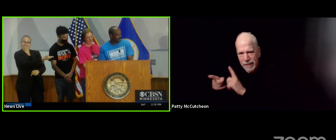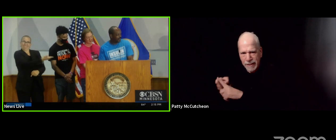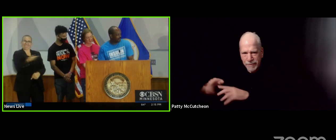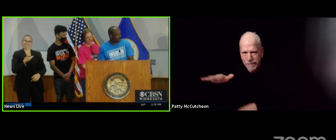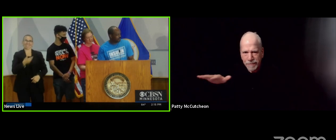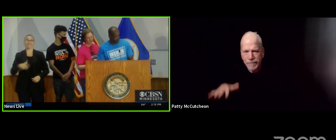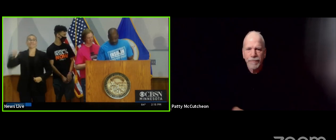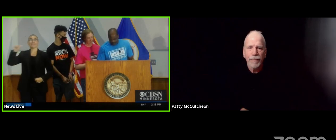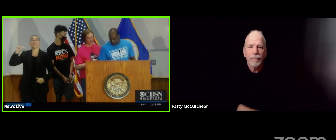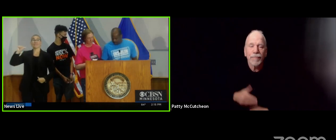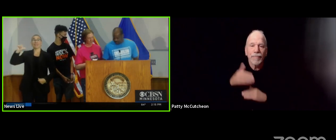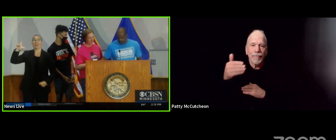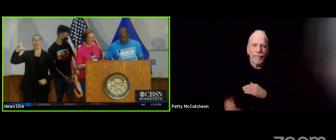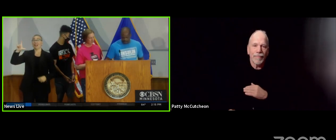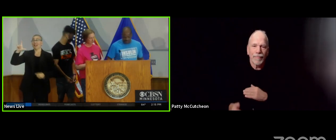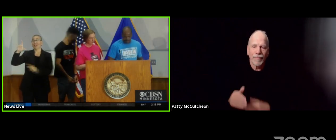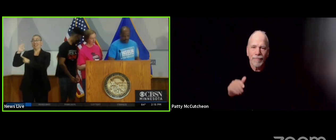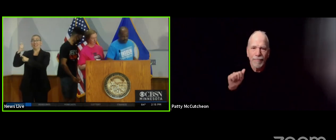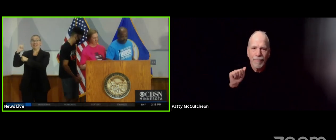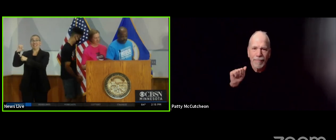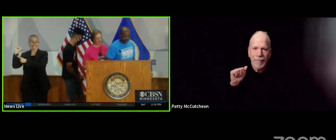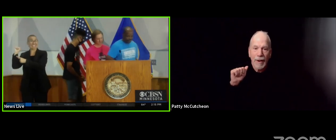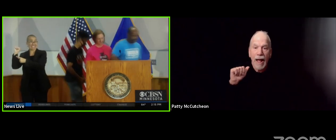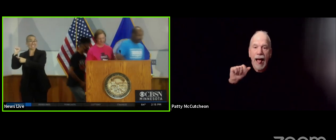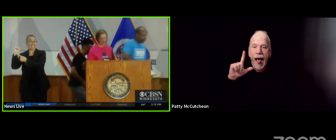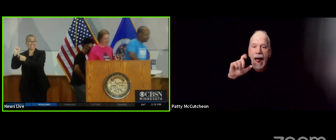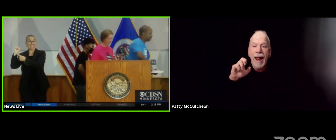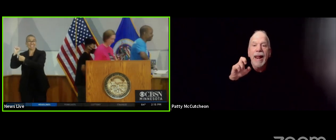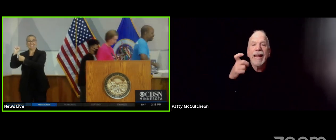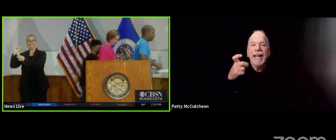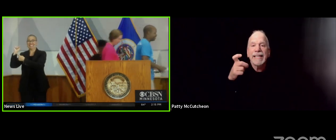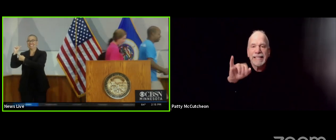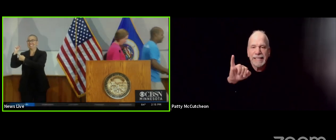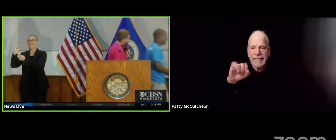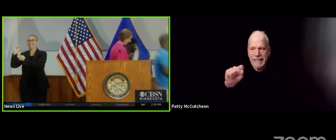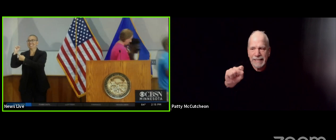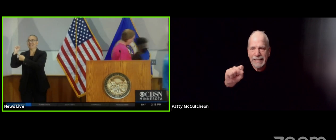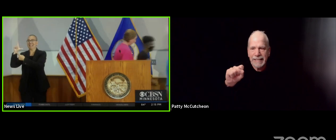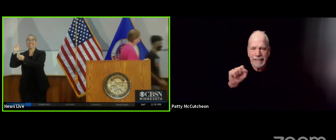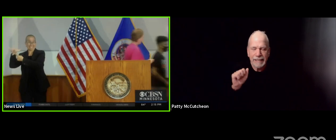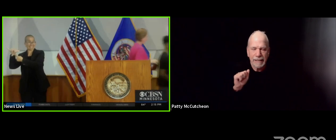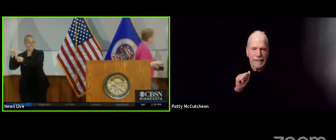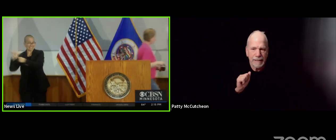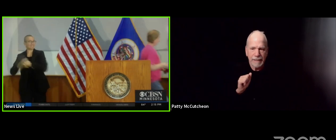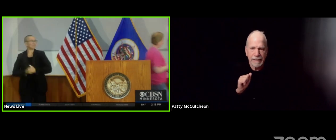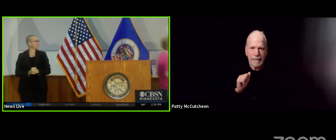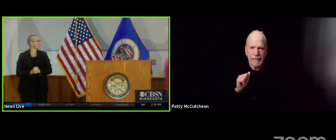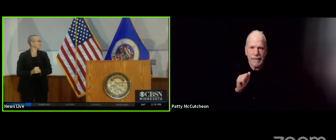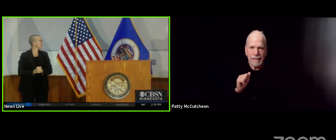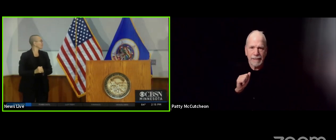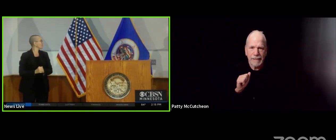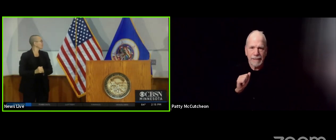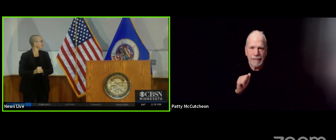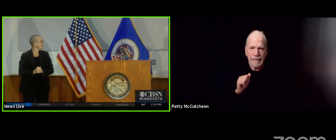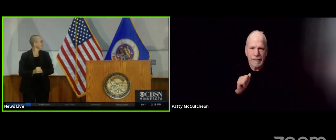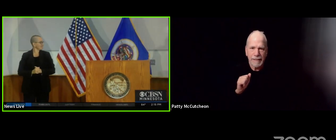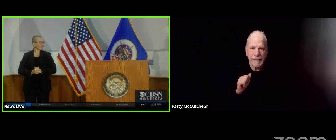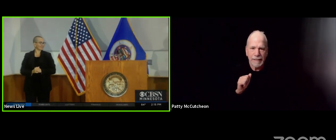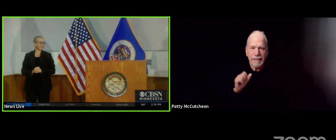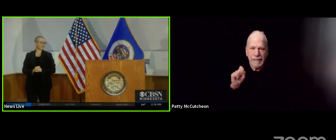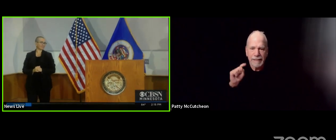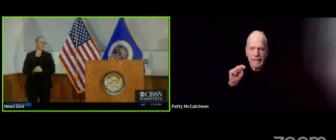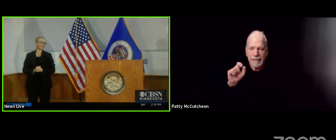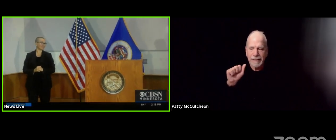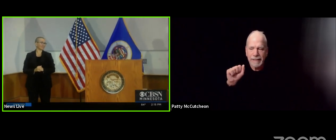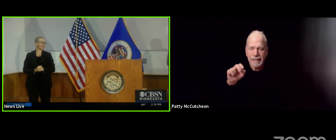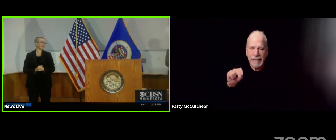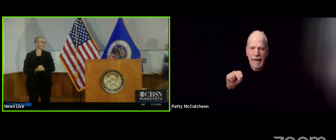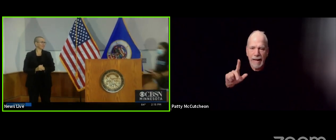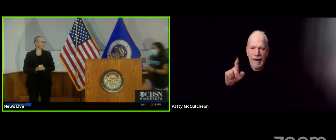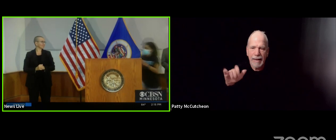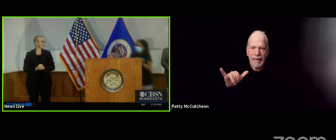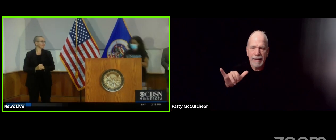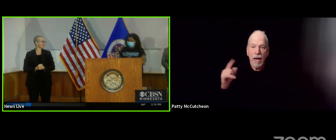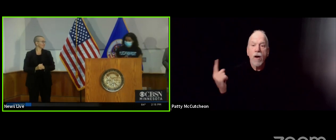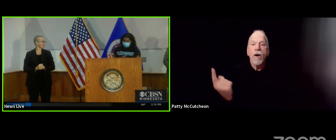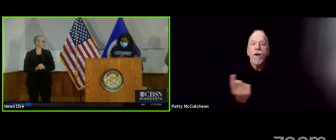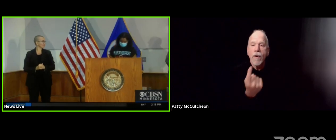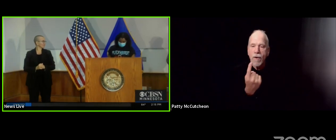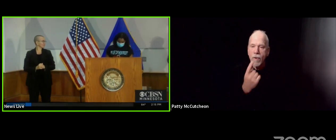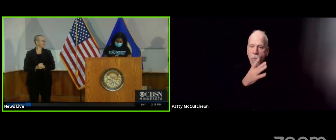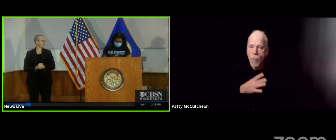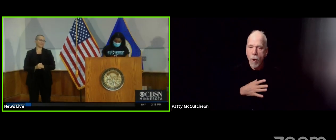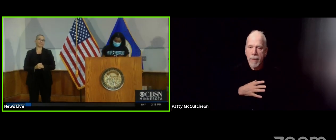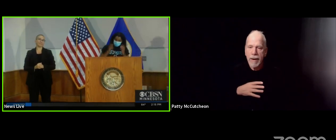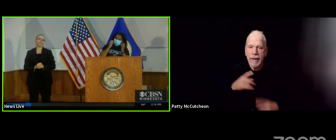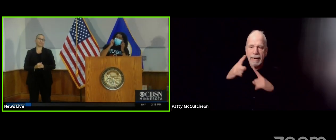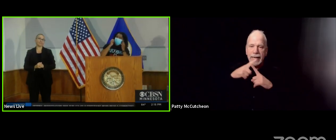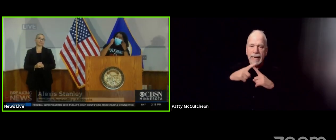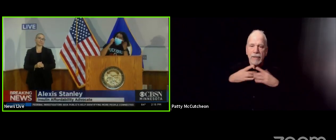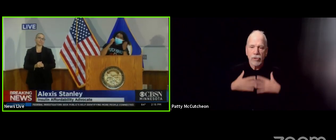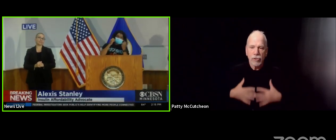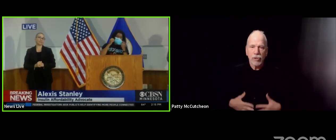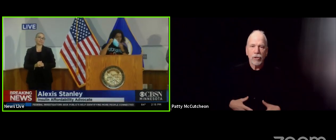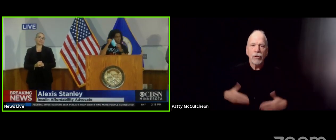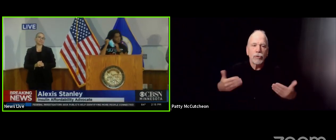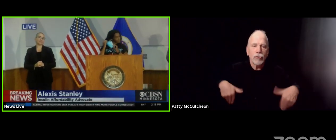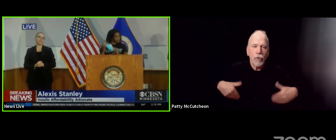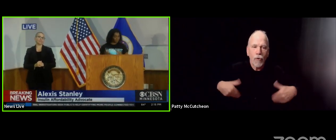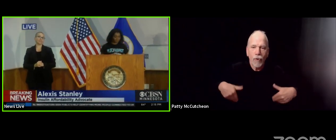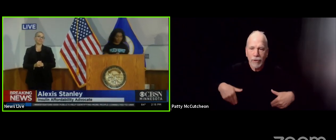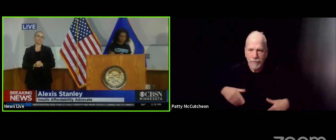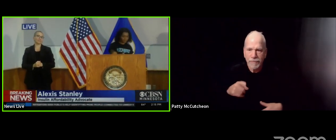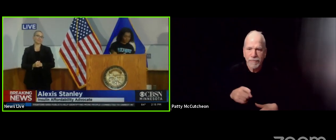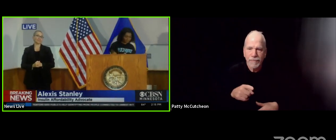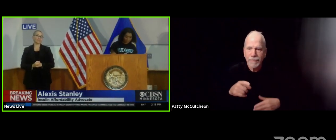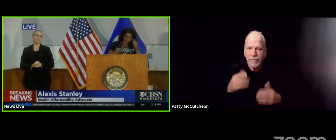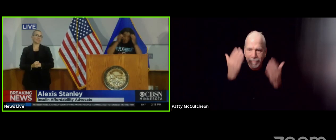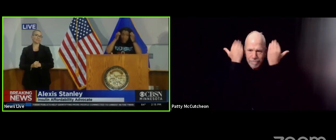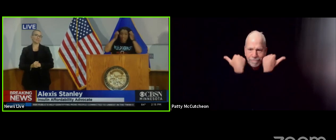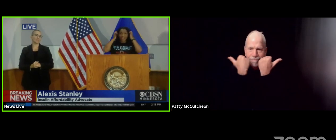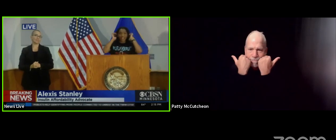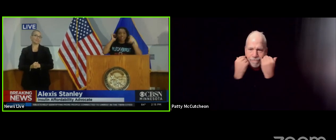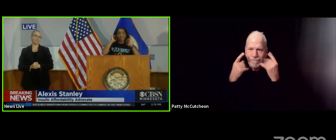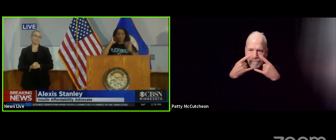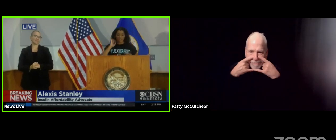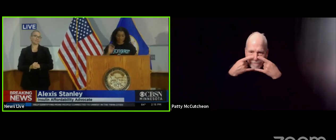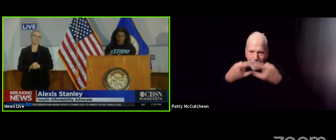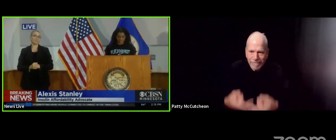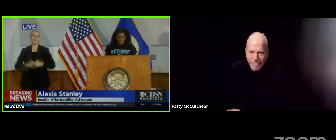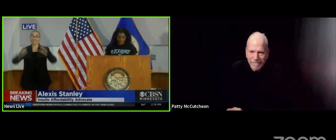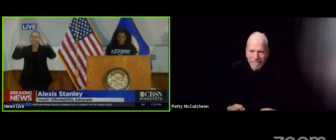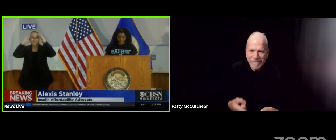UP. ≫ HI. MY NAME'S ALEXIS STANLEY.